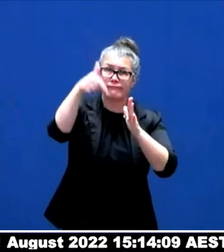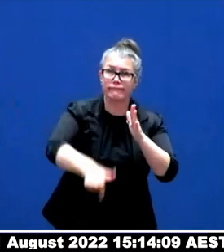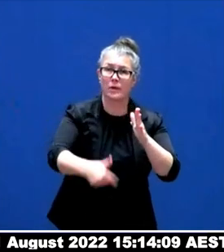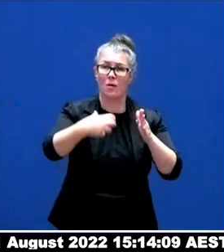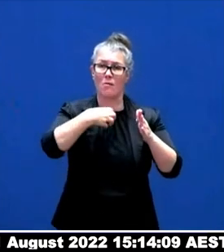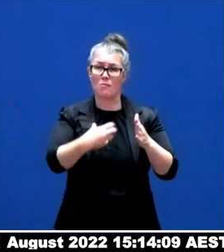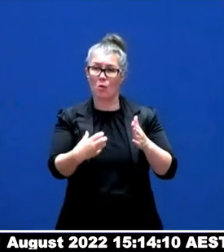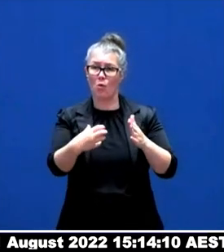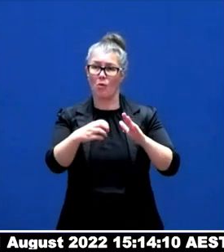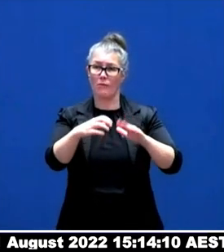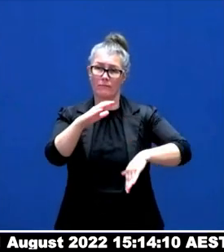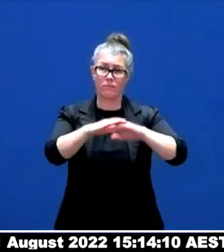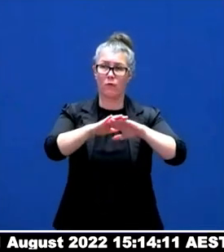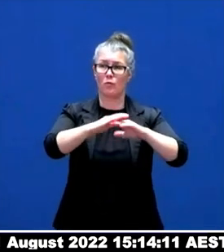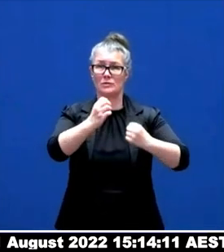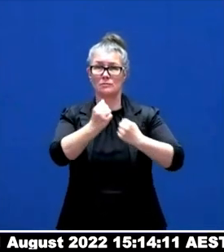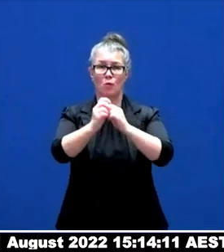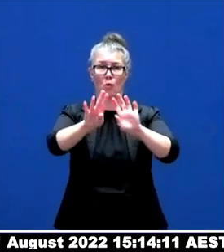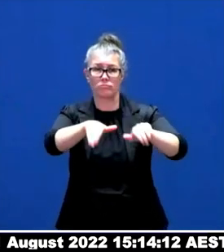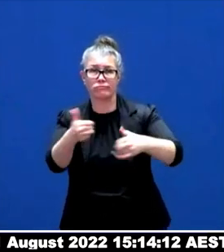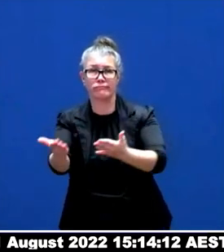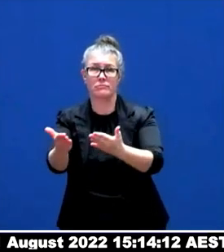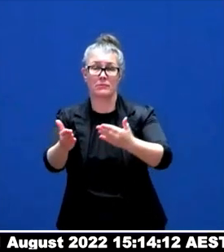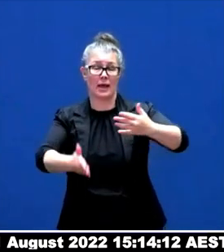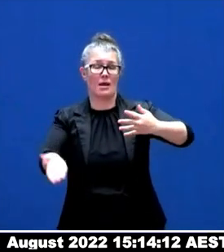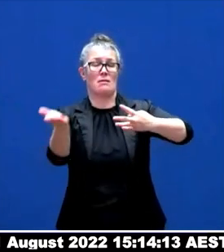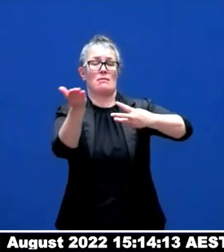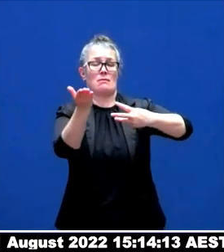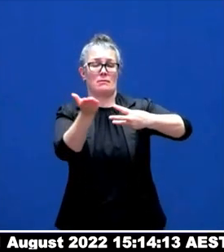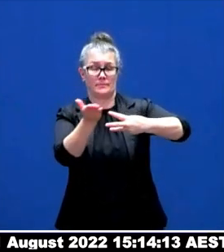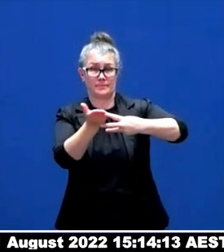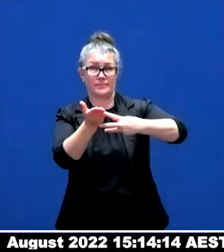support. And then specialist coordination is a higher level, it's paid at a higher level,